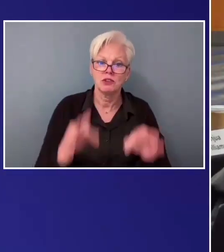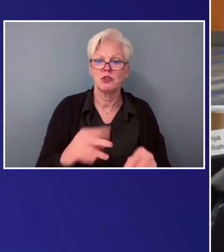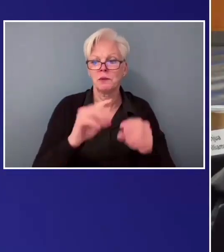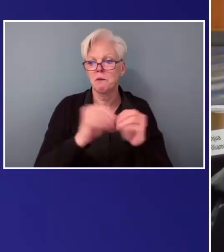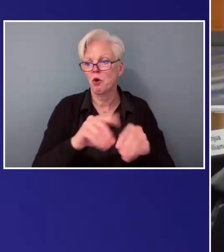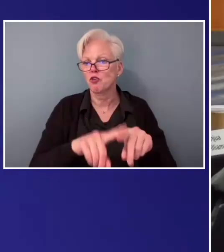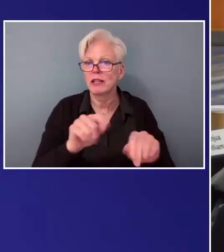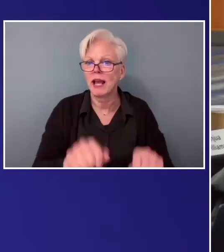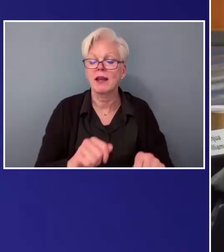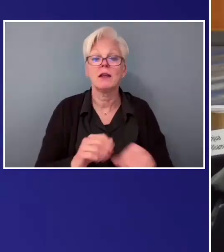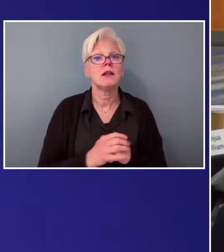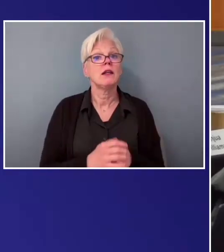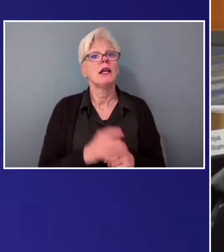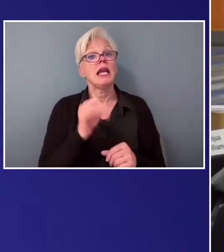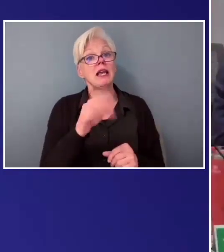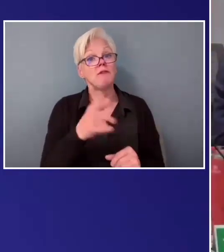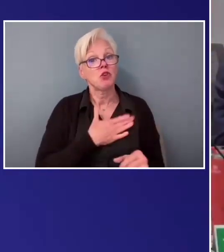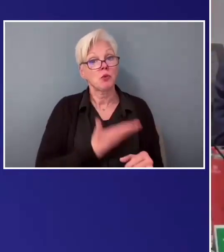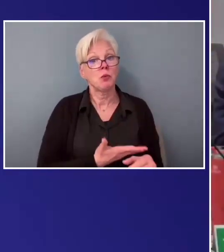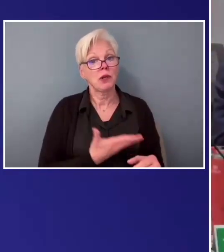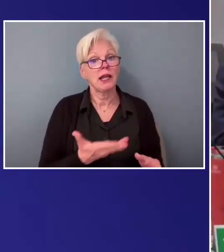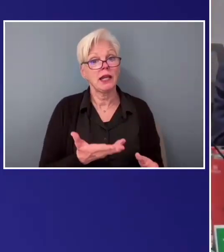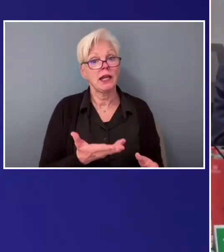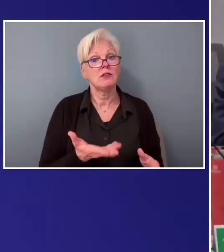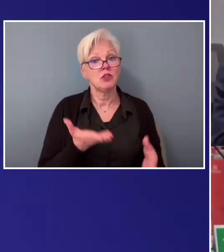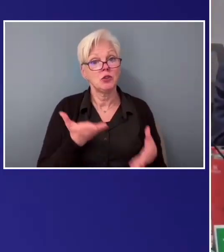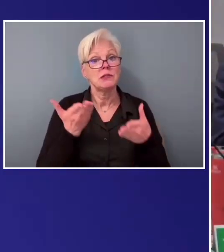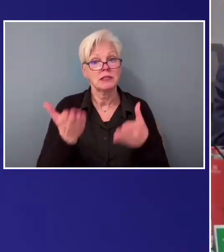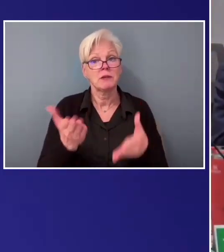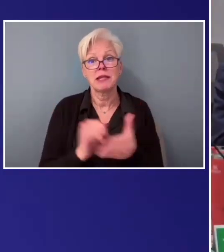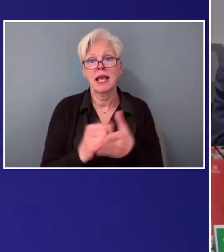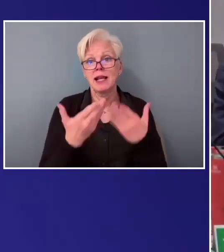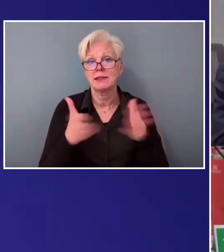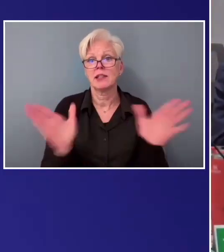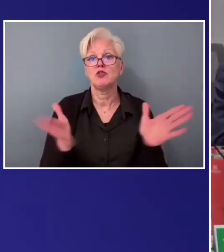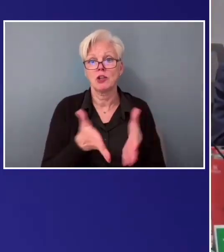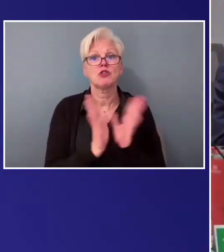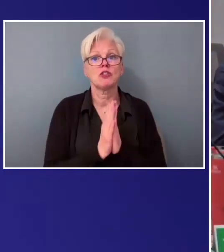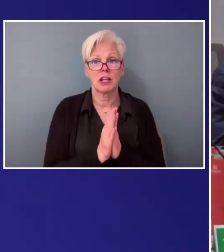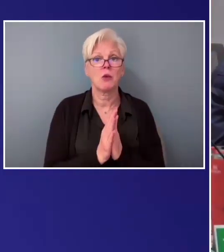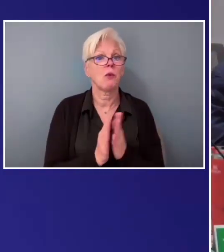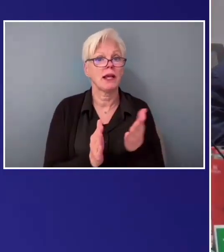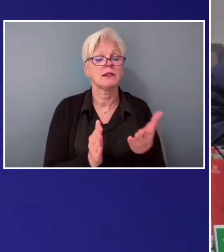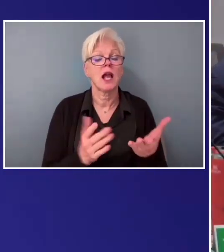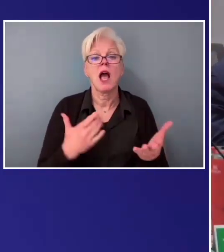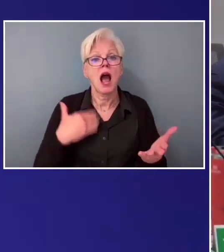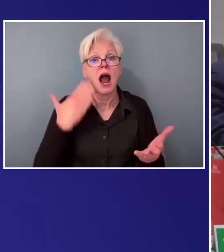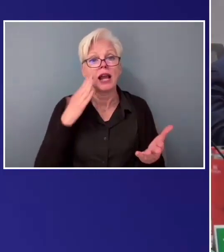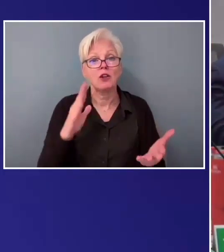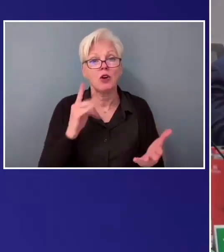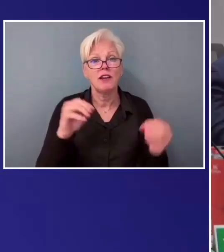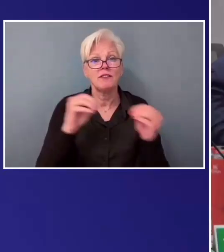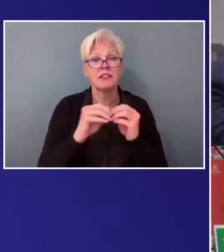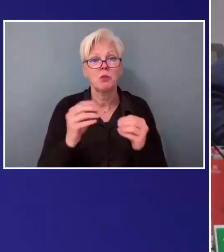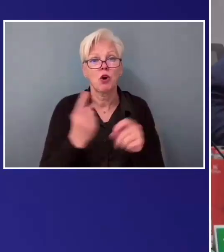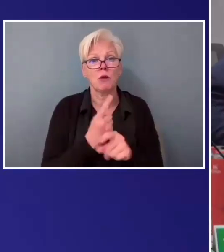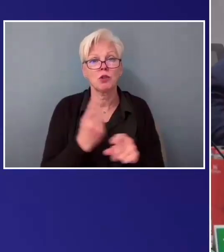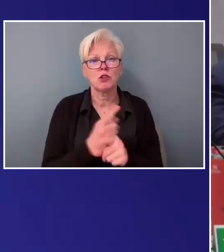If you'd be willing to submit that as a request, just a general request, I -- you know, I don't know whether it's more appropriate to do that as a preamble